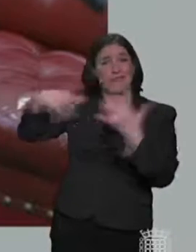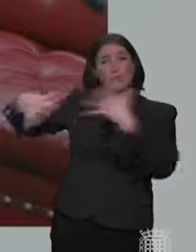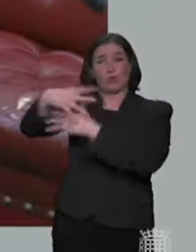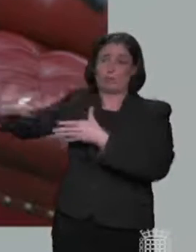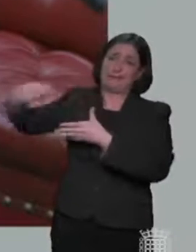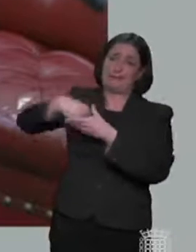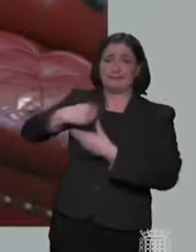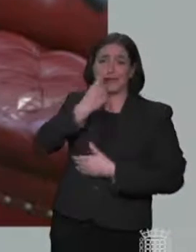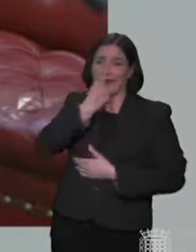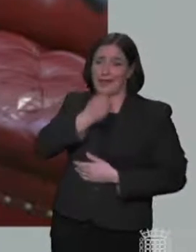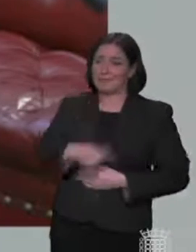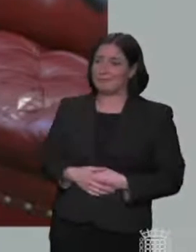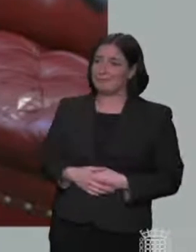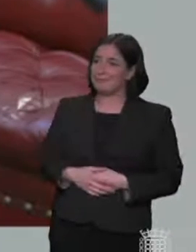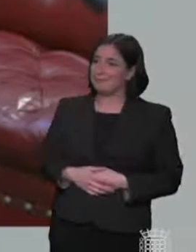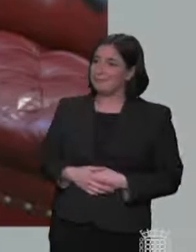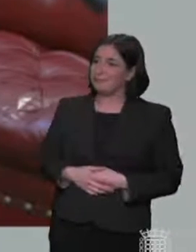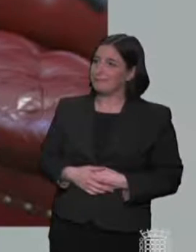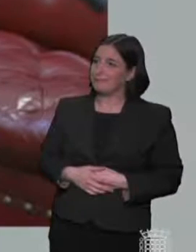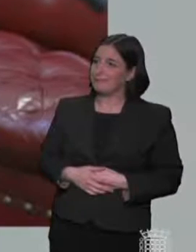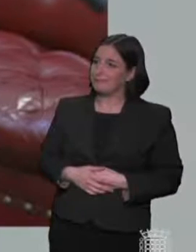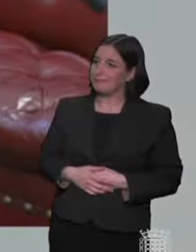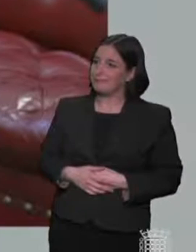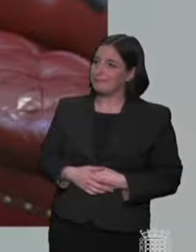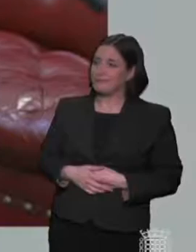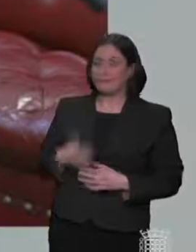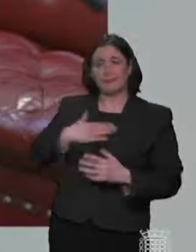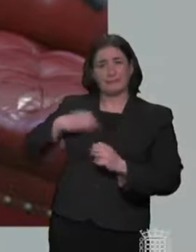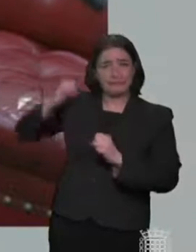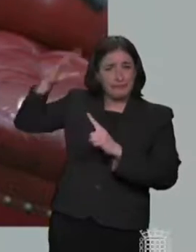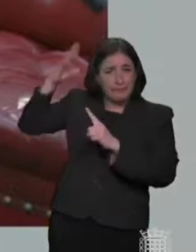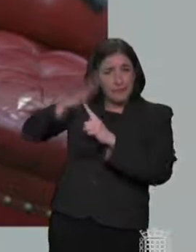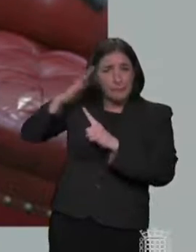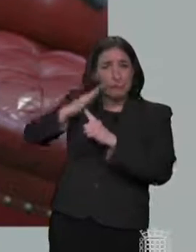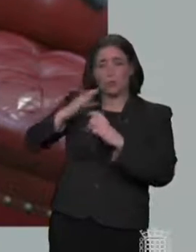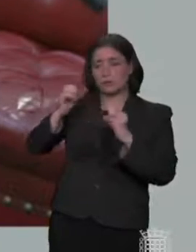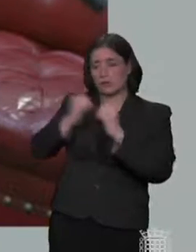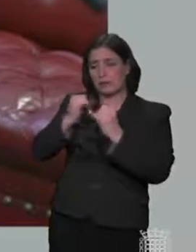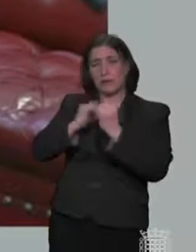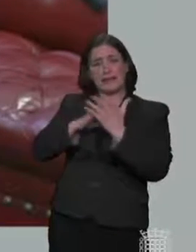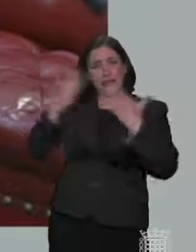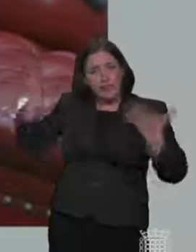of hearing persons again this is crucial to bsl maintenance i'd like very briefly to talk about